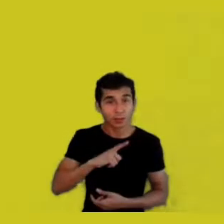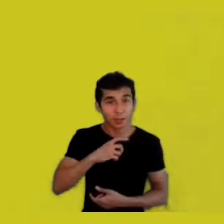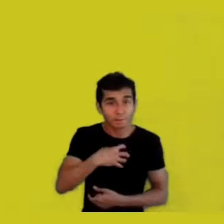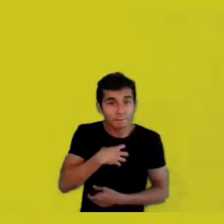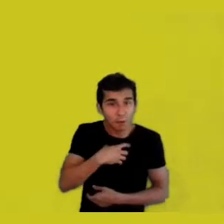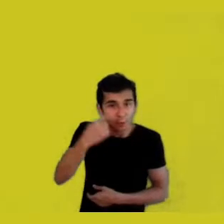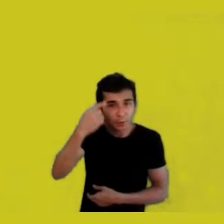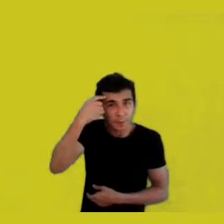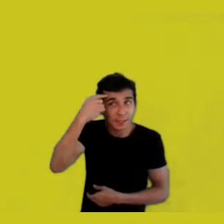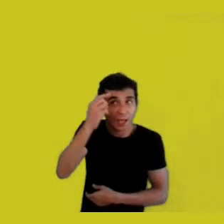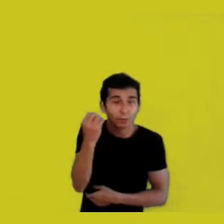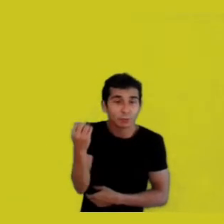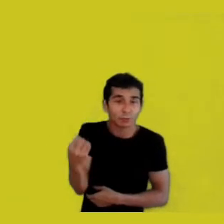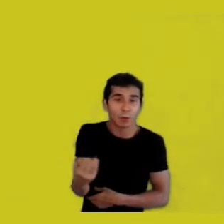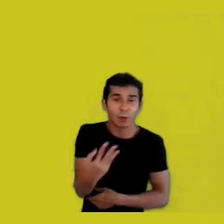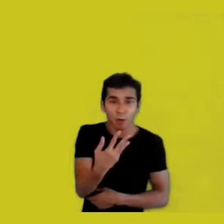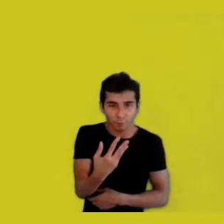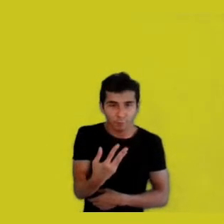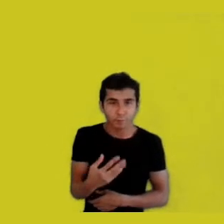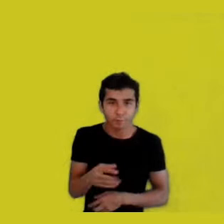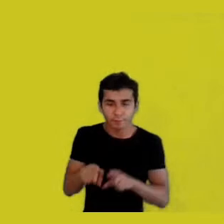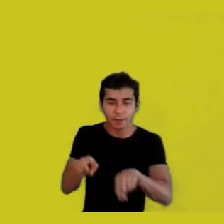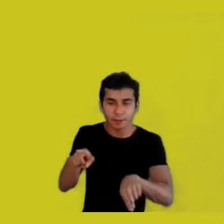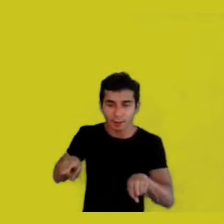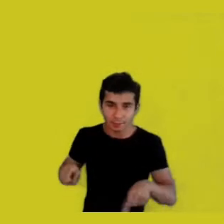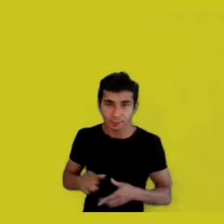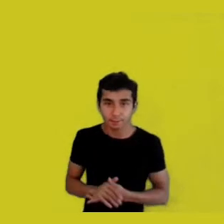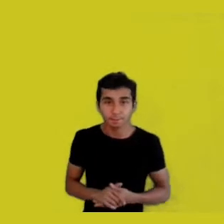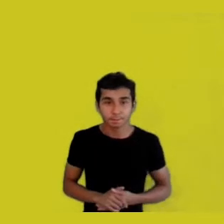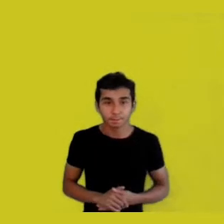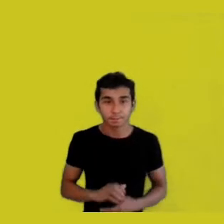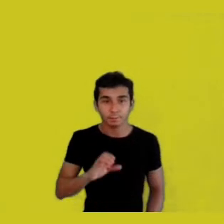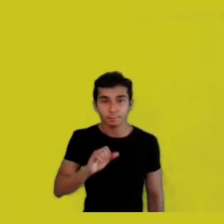Two questions here. Carla Ávila says,